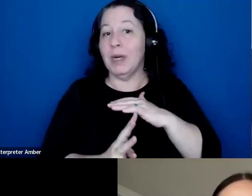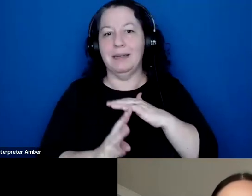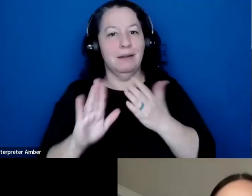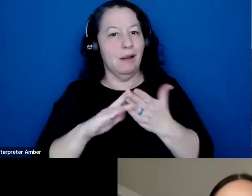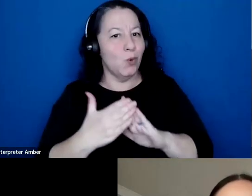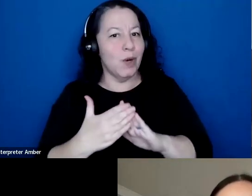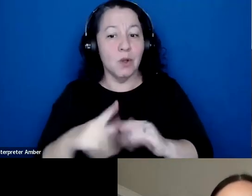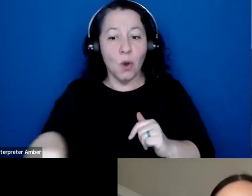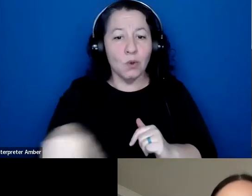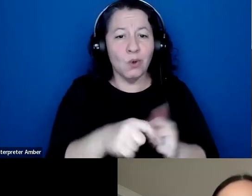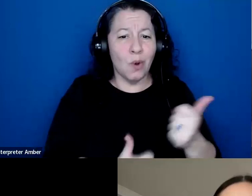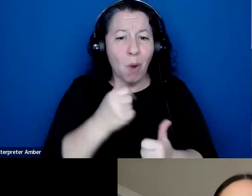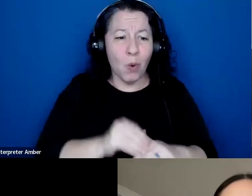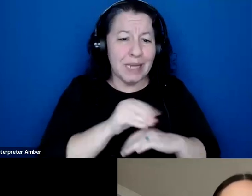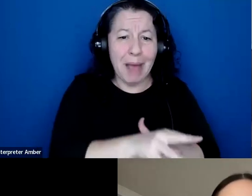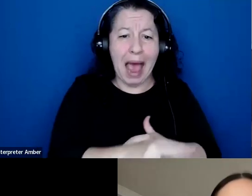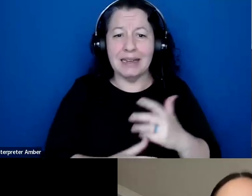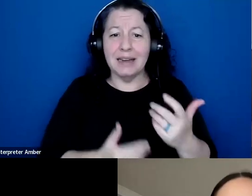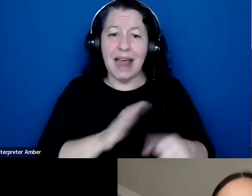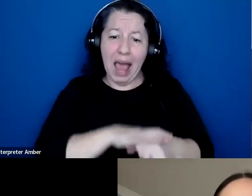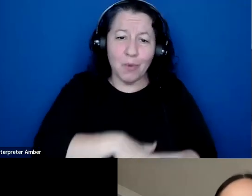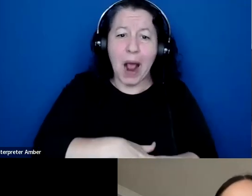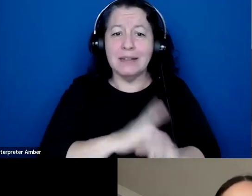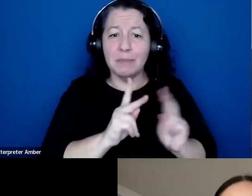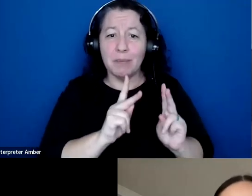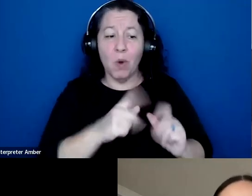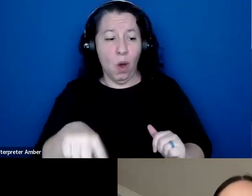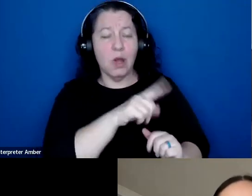are the ones who are actually the ones driving forth the solutions